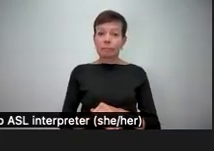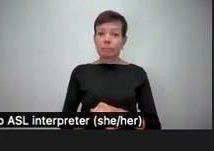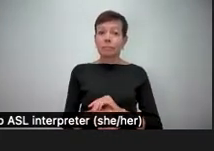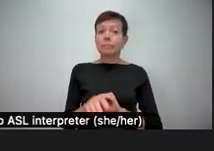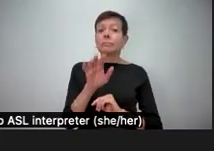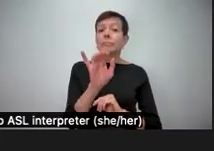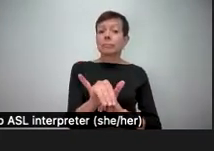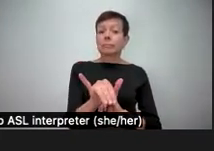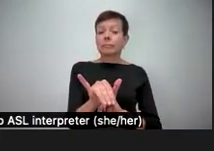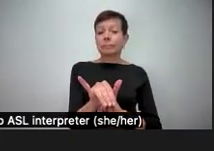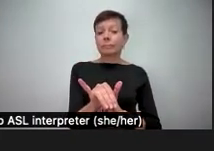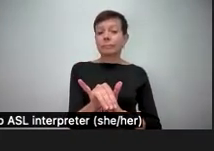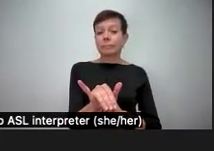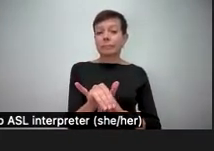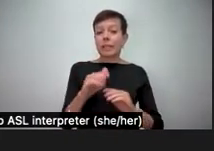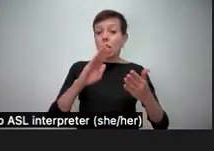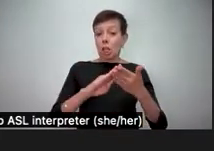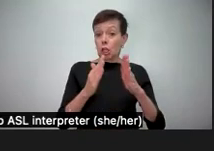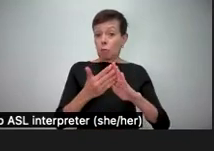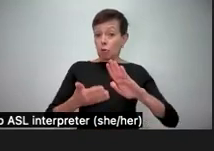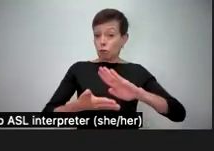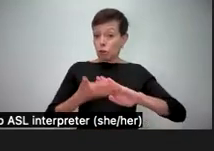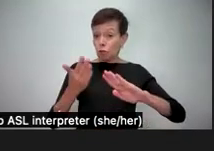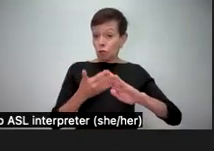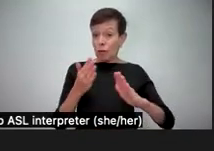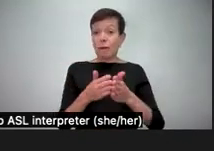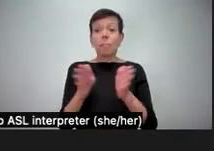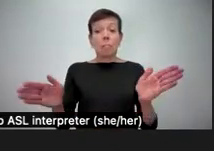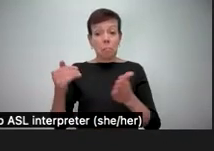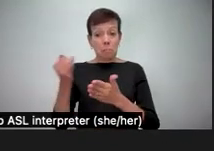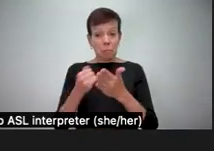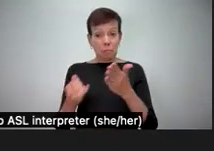or sorry, our Community-Run Public Art guidelines page. You've seen this if